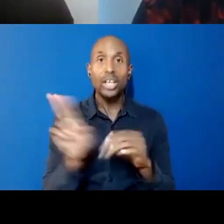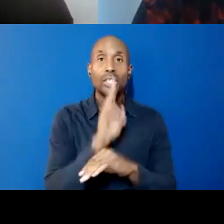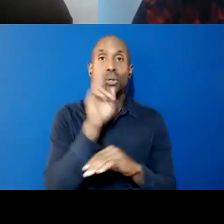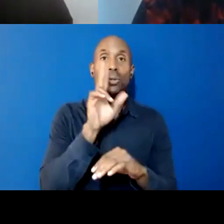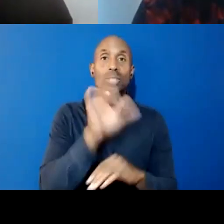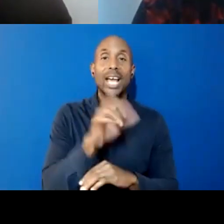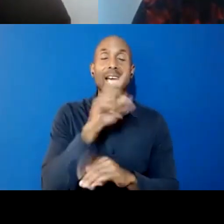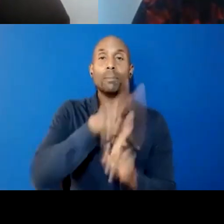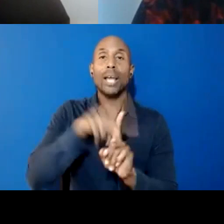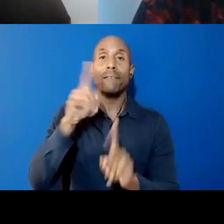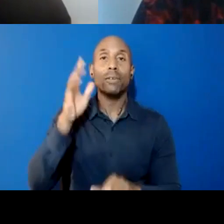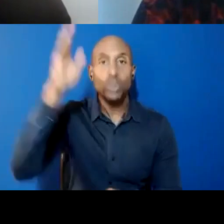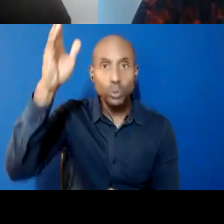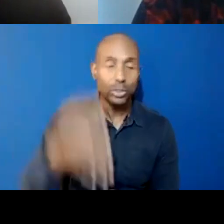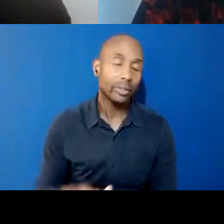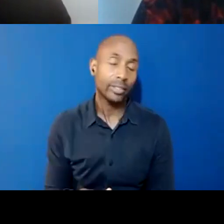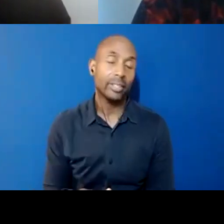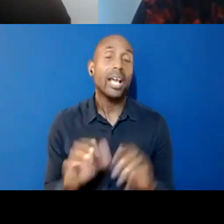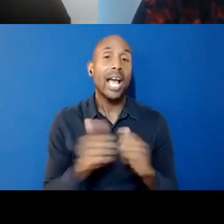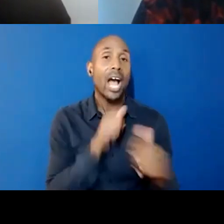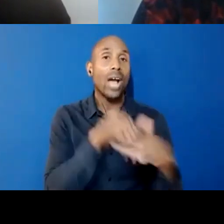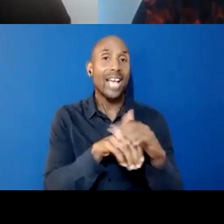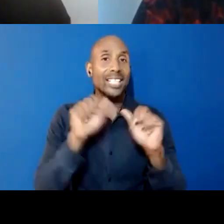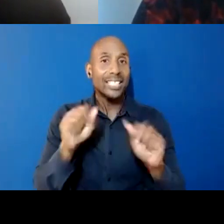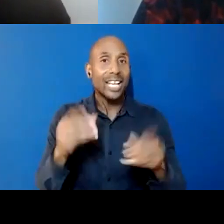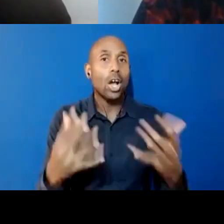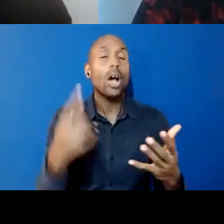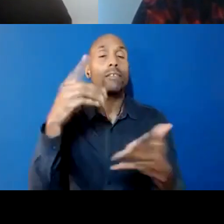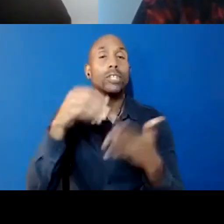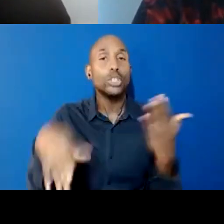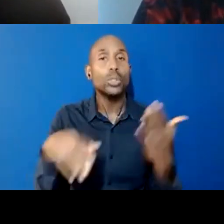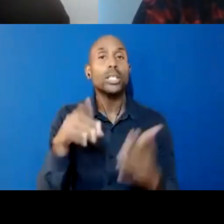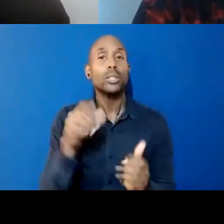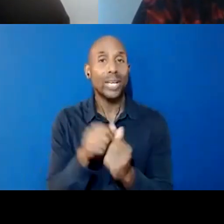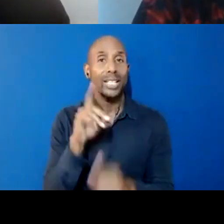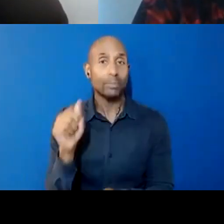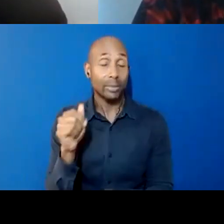can offer to students with disabilities that may not have the opportunities to travel currently.